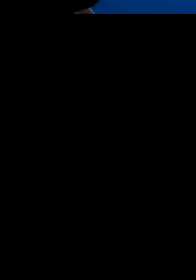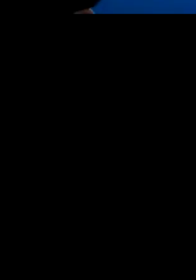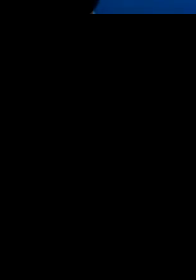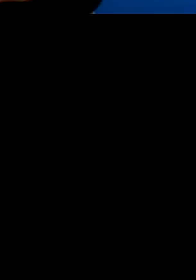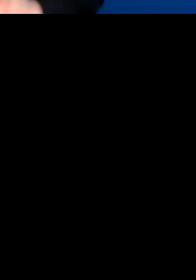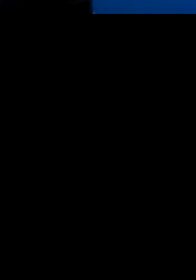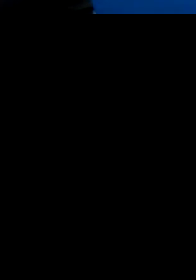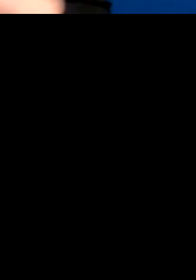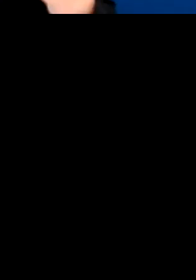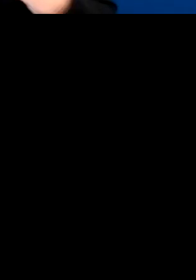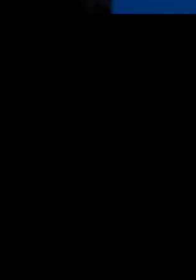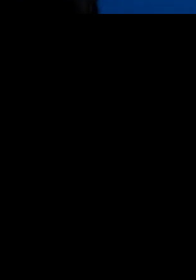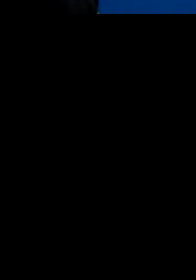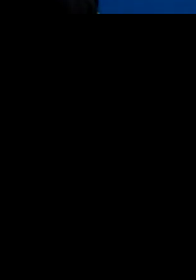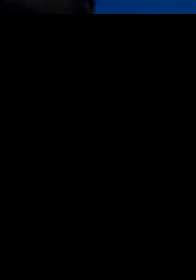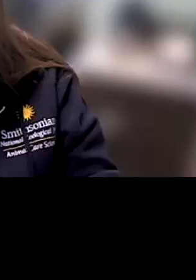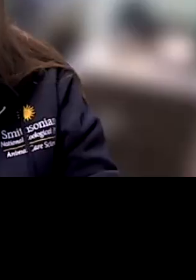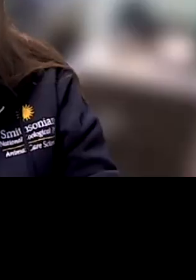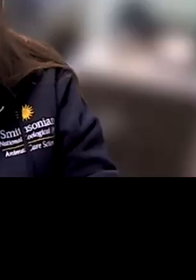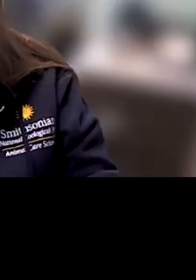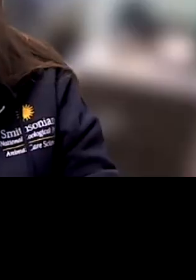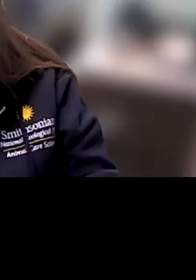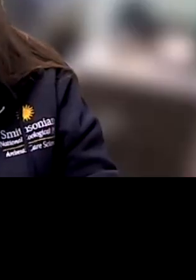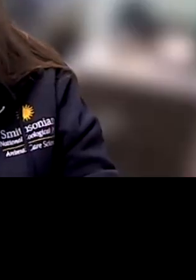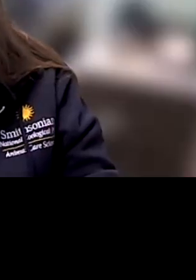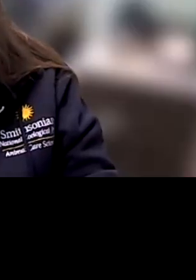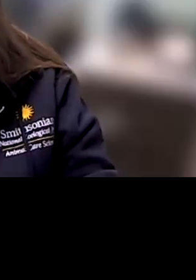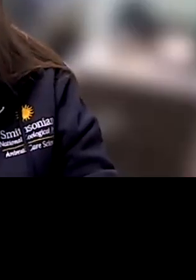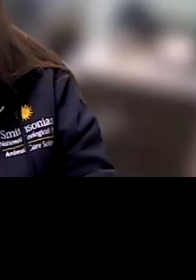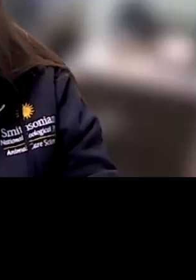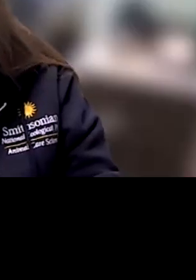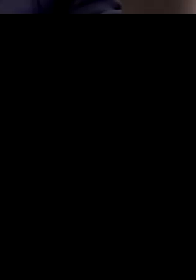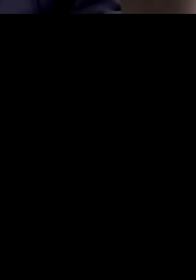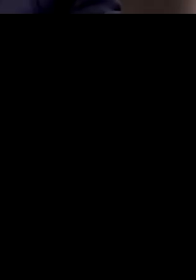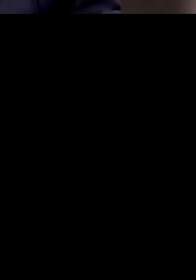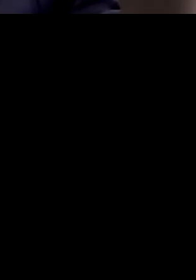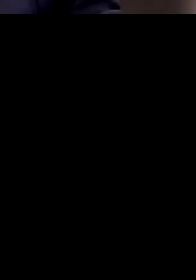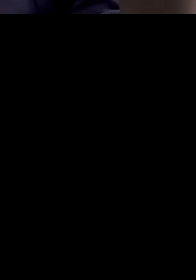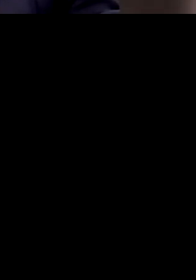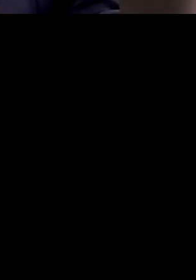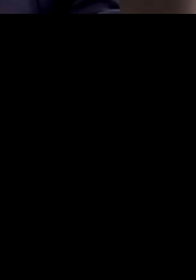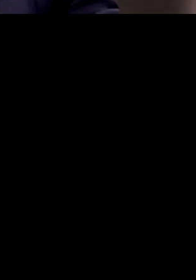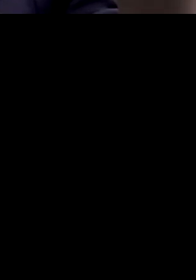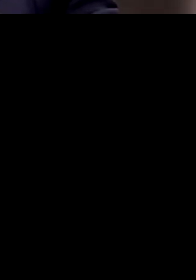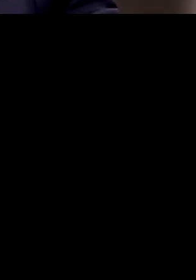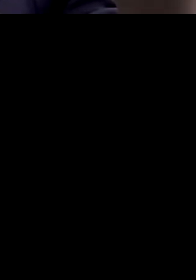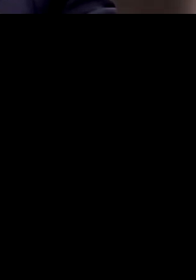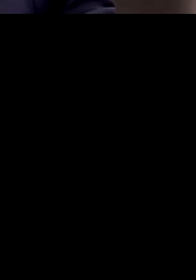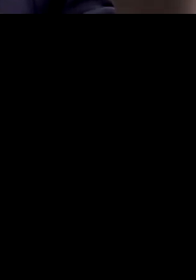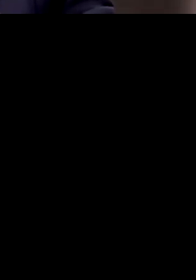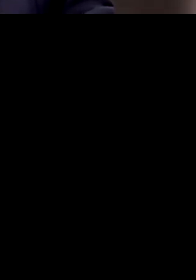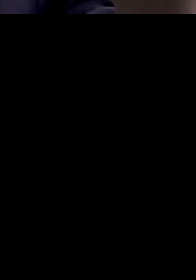Zoo. >>Erin: I am the Clinical Animal Nutritionist here at the zoo. >>Shellie: So when I think of the word nutrition, I